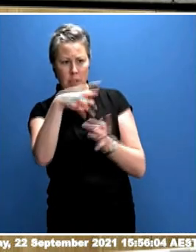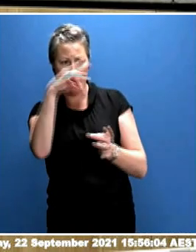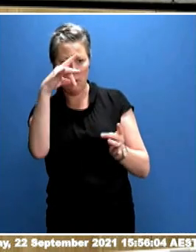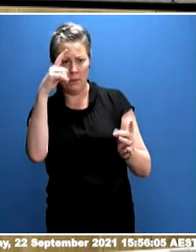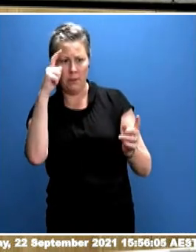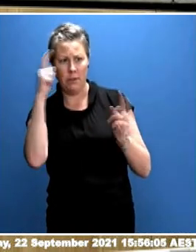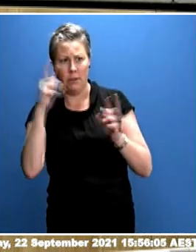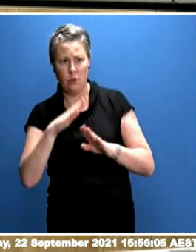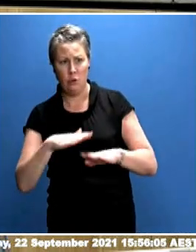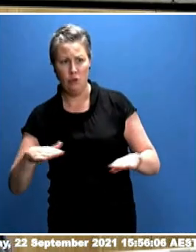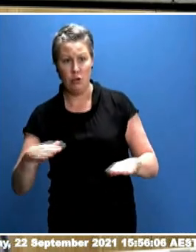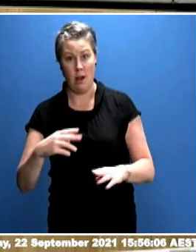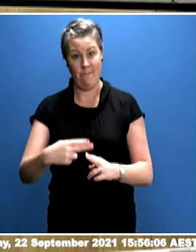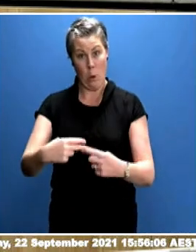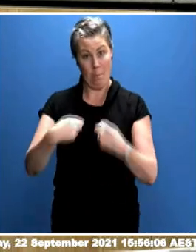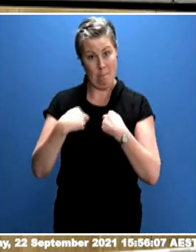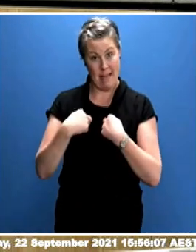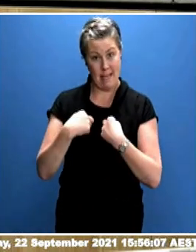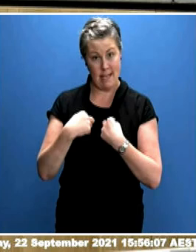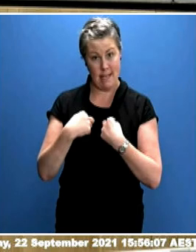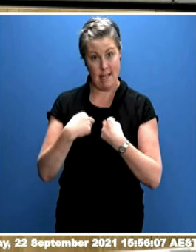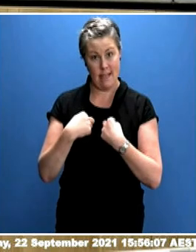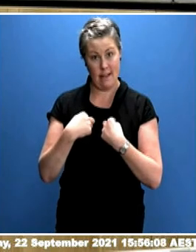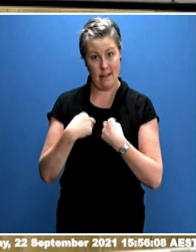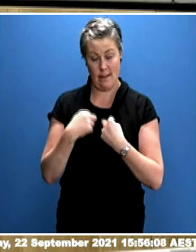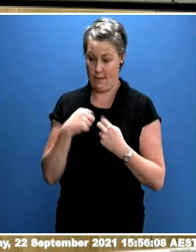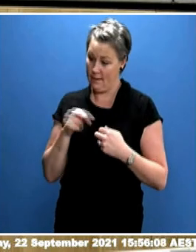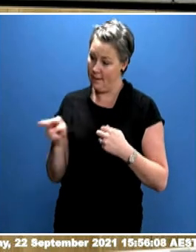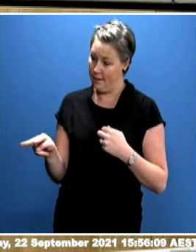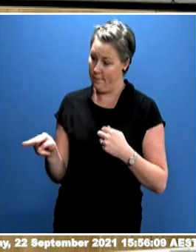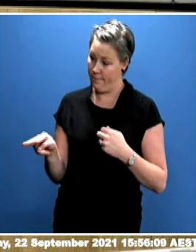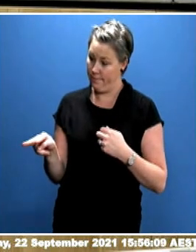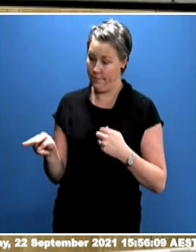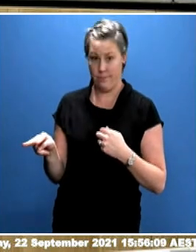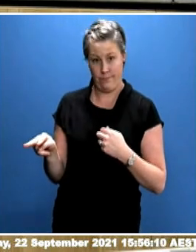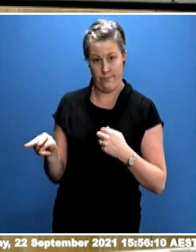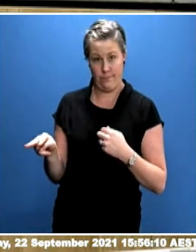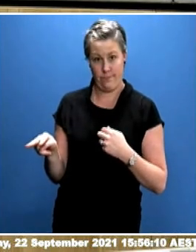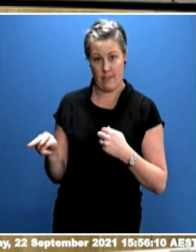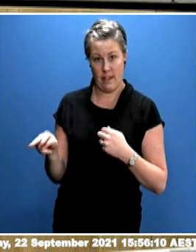To me, that would see a definition to me of a cultural location which is unsafe